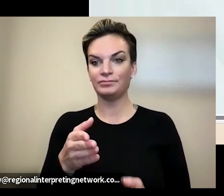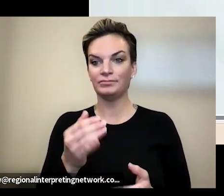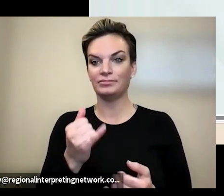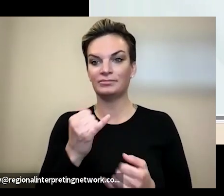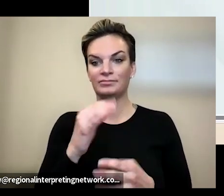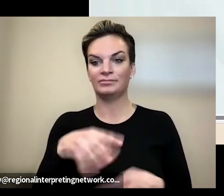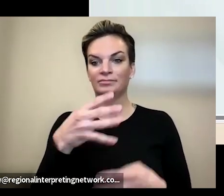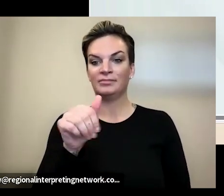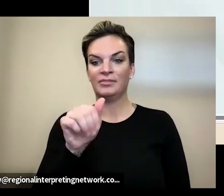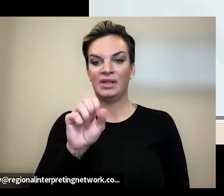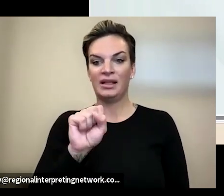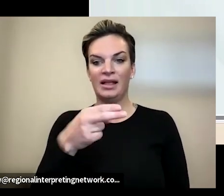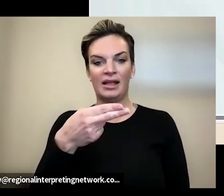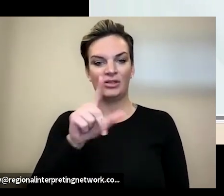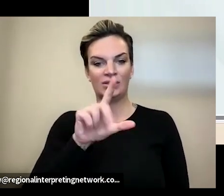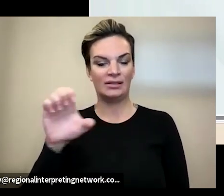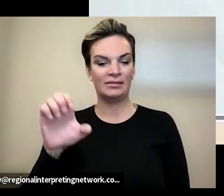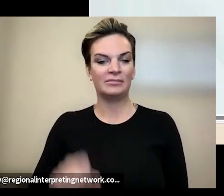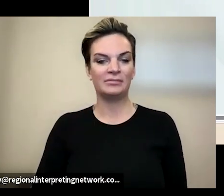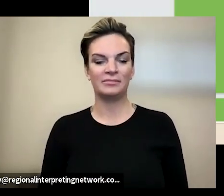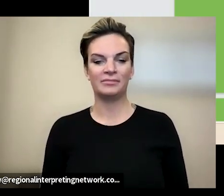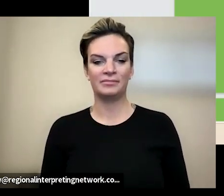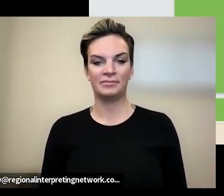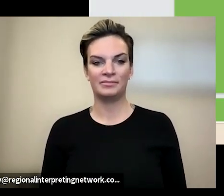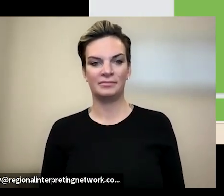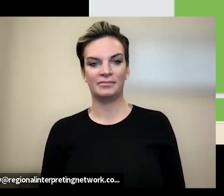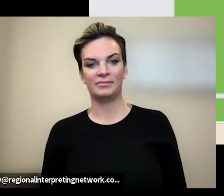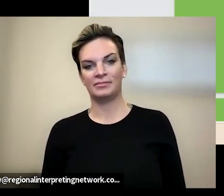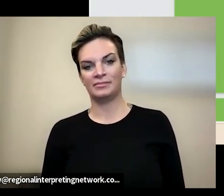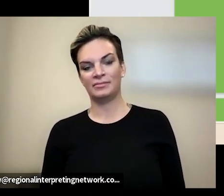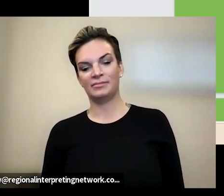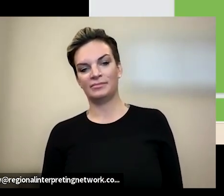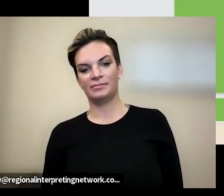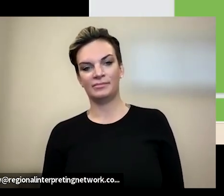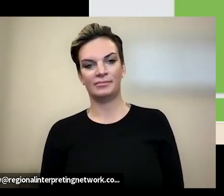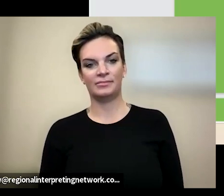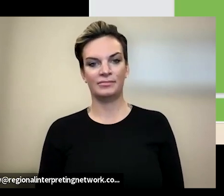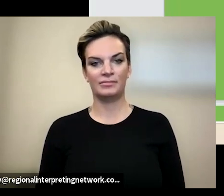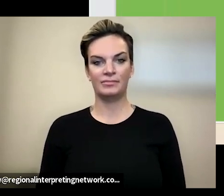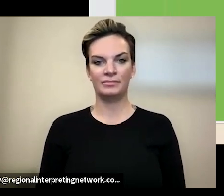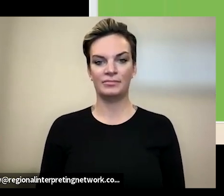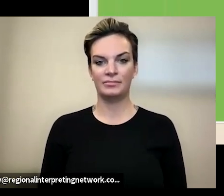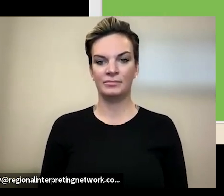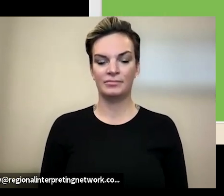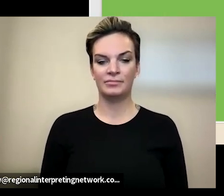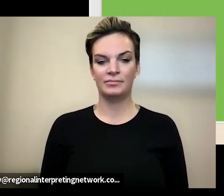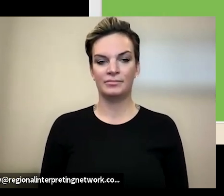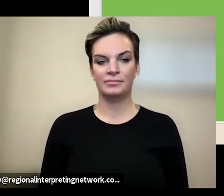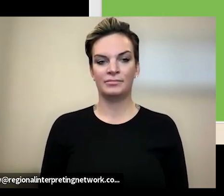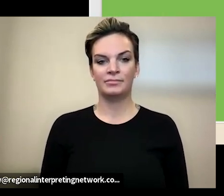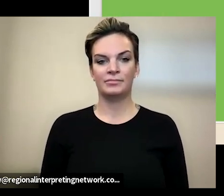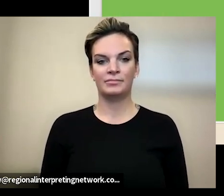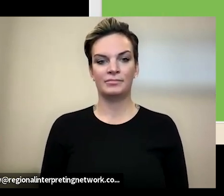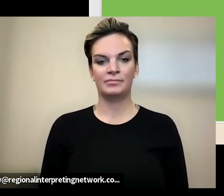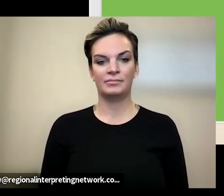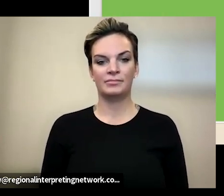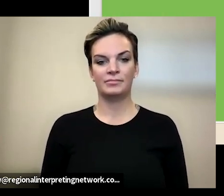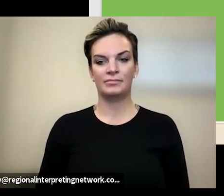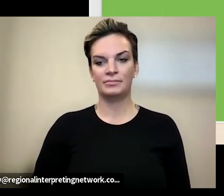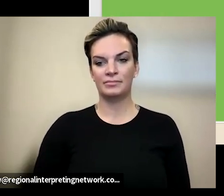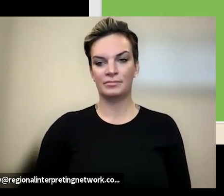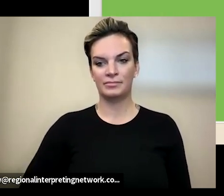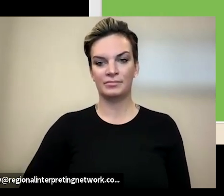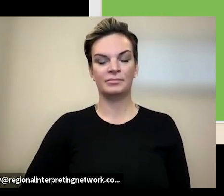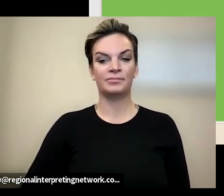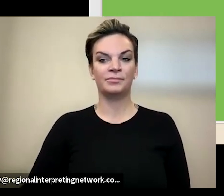your slides next here I'm going to make them a bit bigger and I'm going to go off screen.